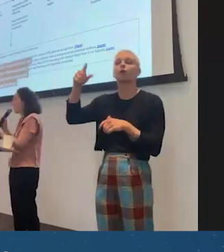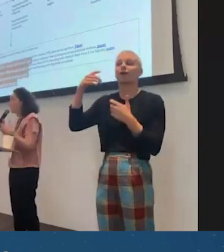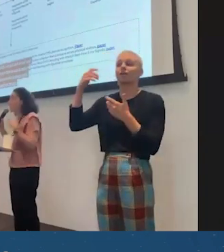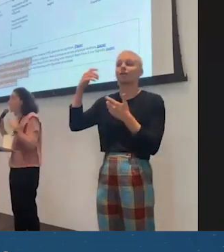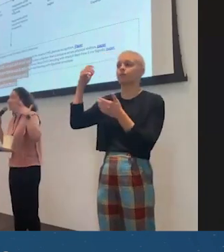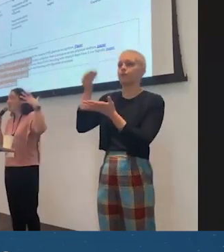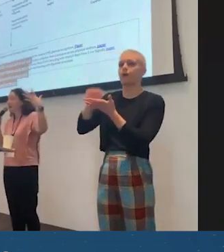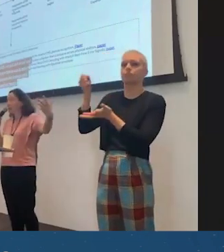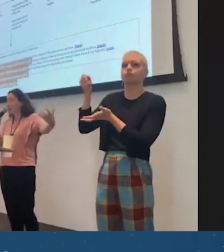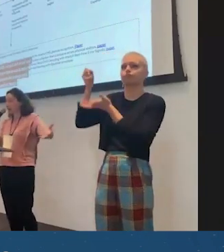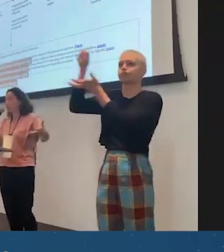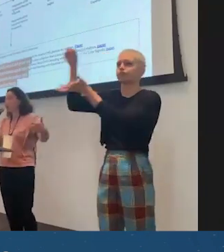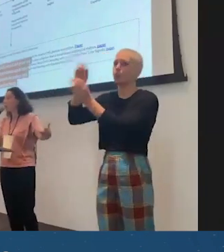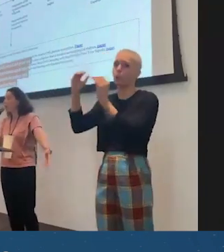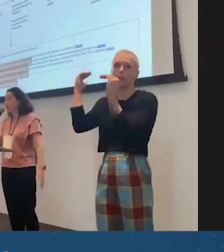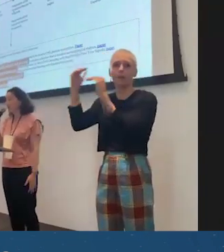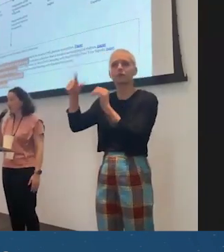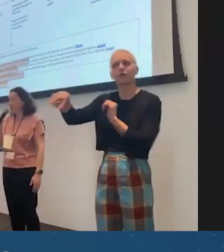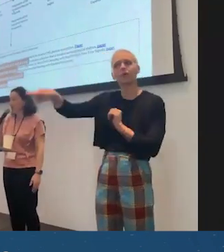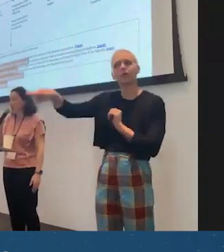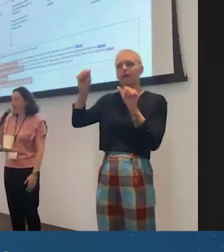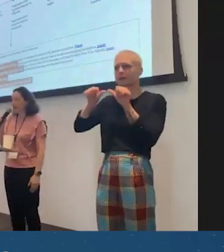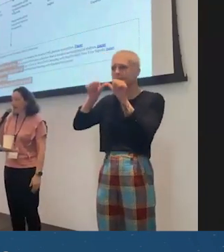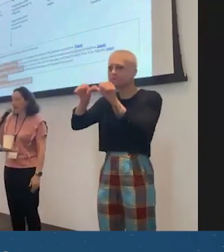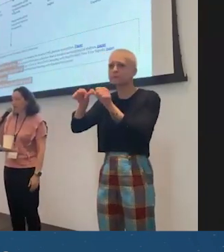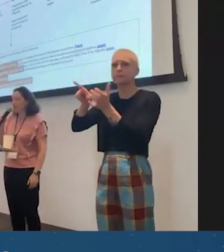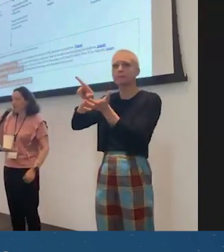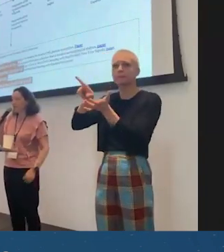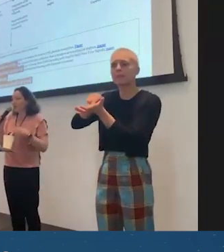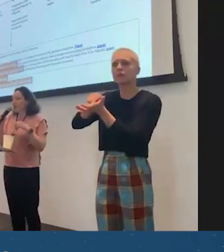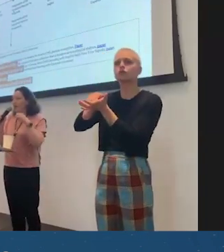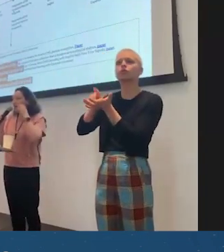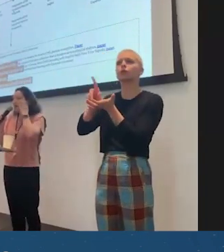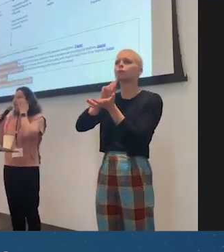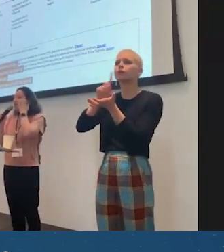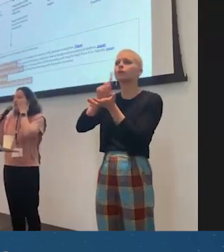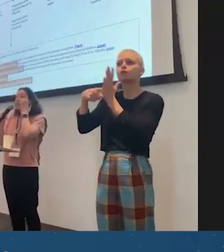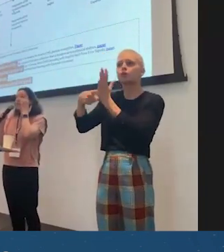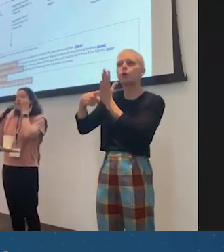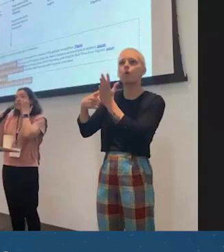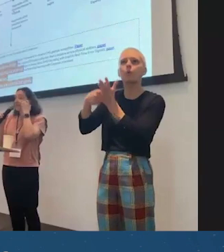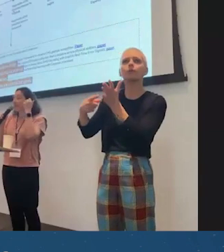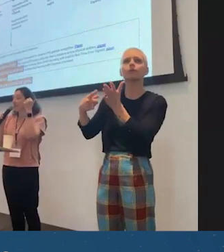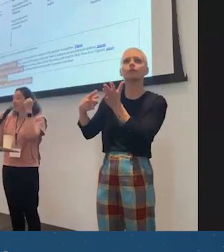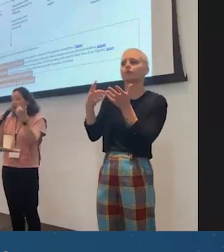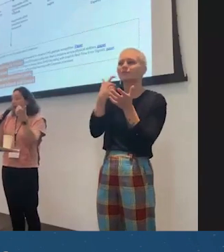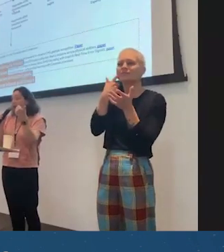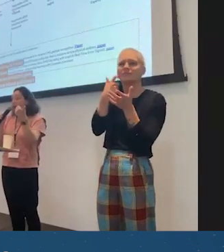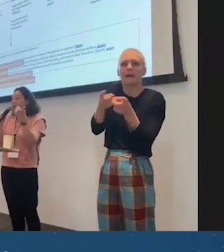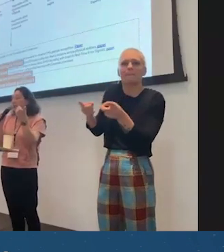publish and push forward the industry. And those explored things like considering everyone